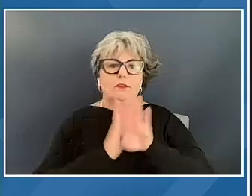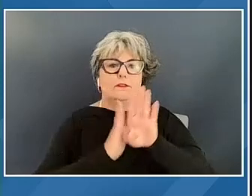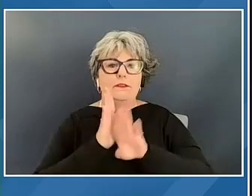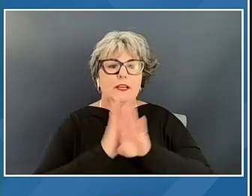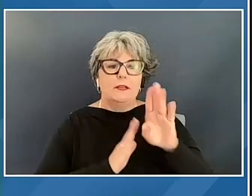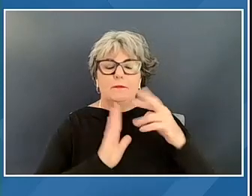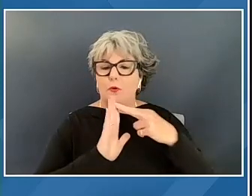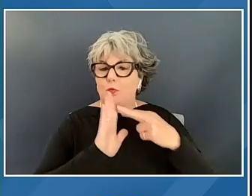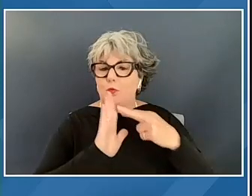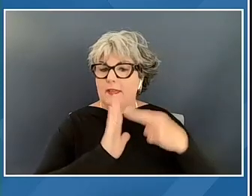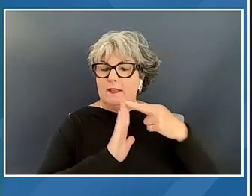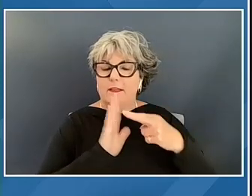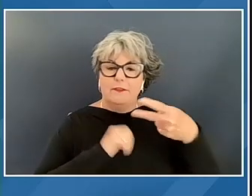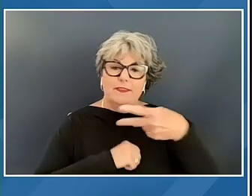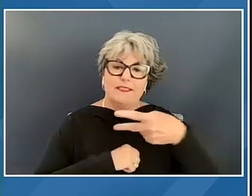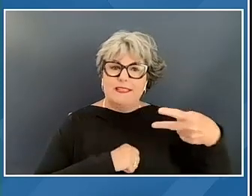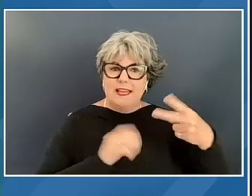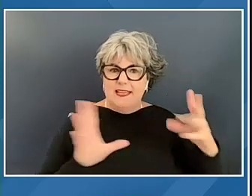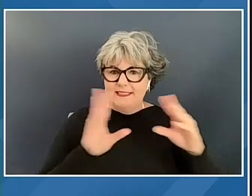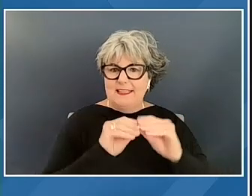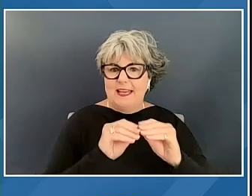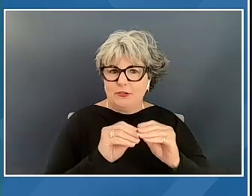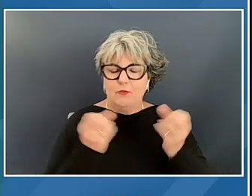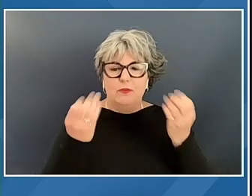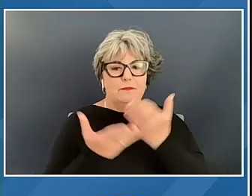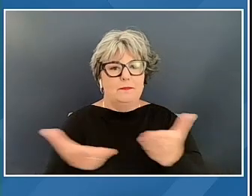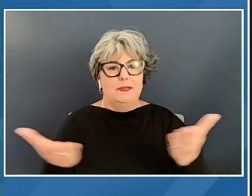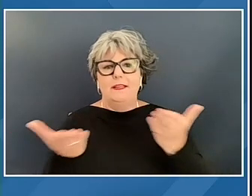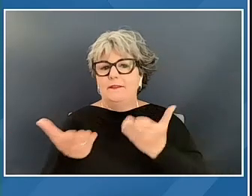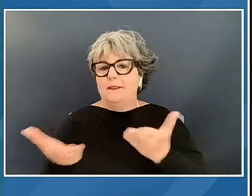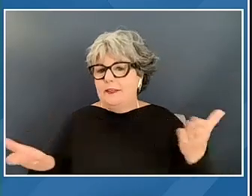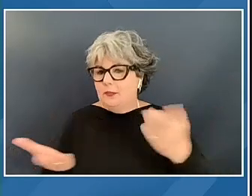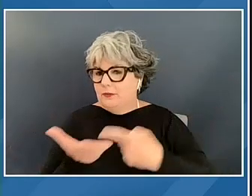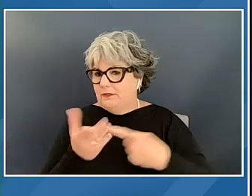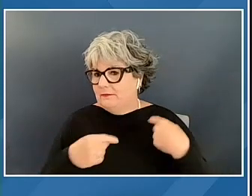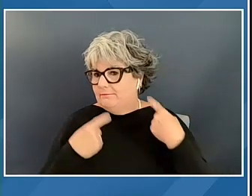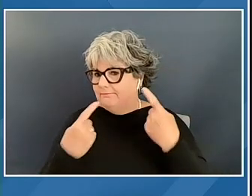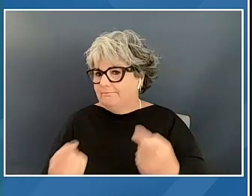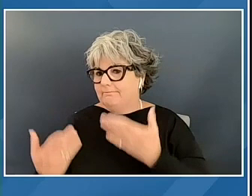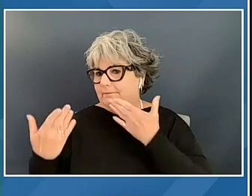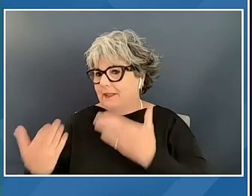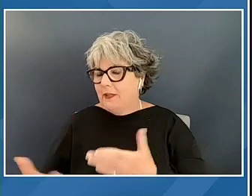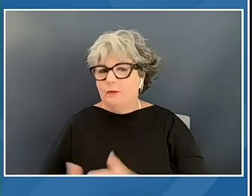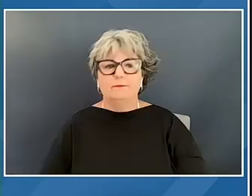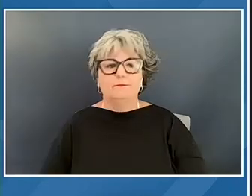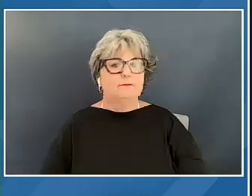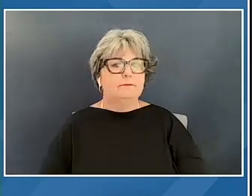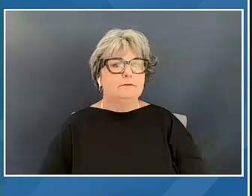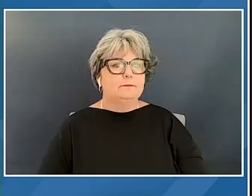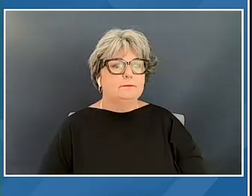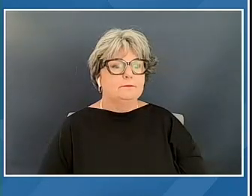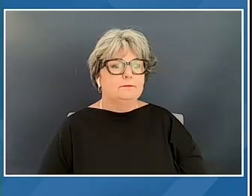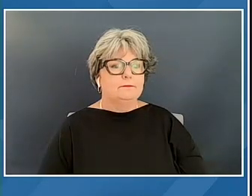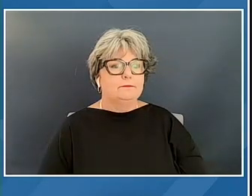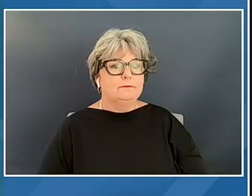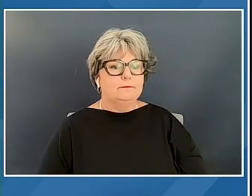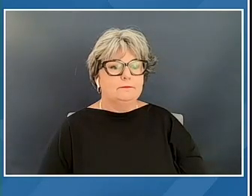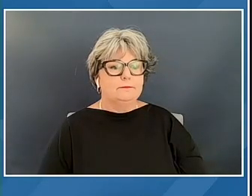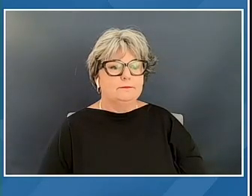the second session with many of the things that you have said today. Thank you, Tamy. I see one additional hand up.